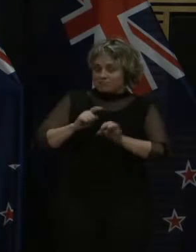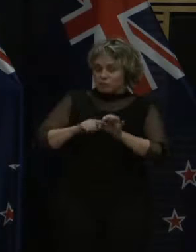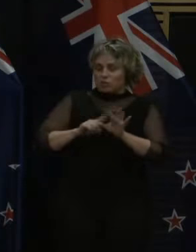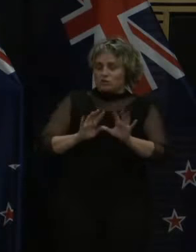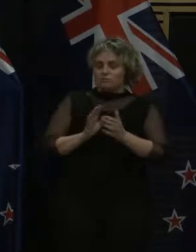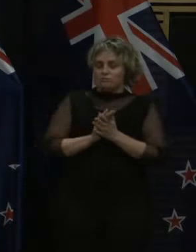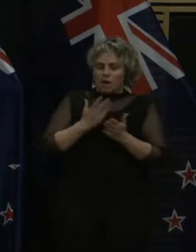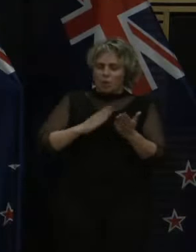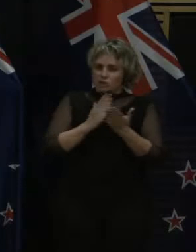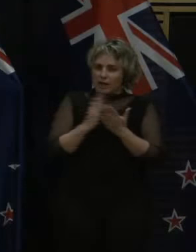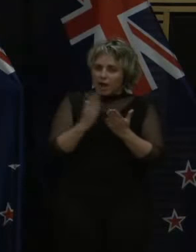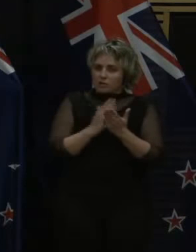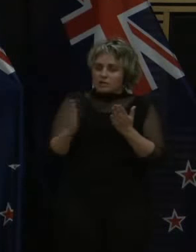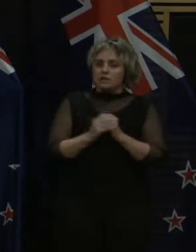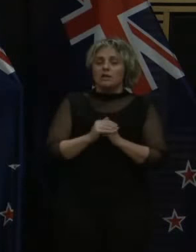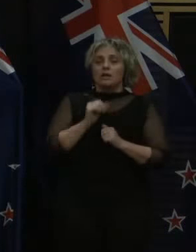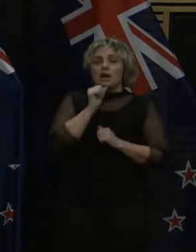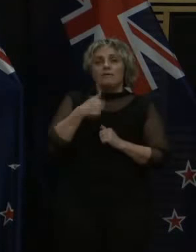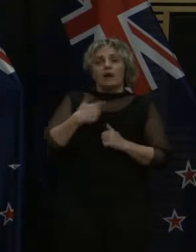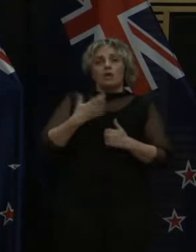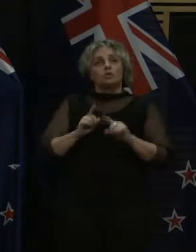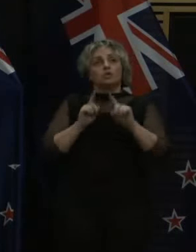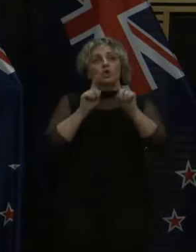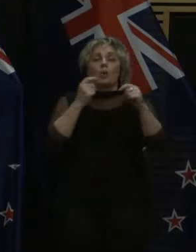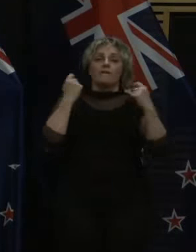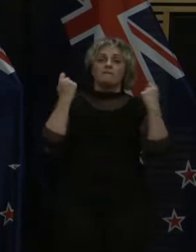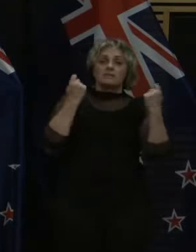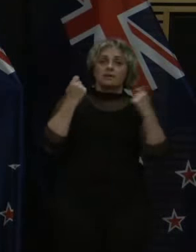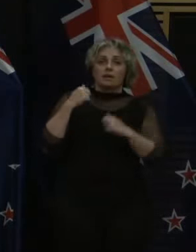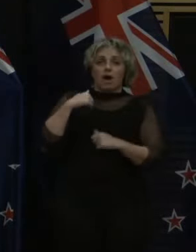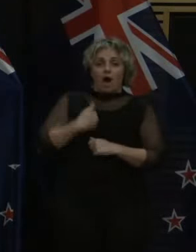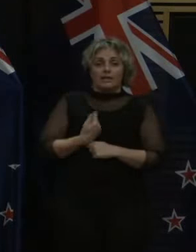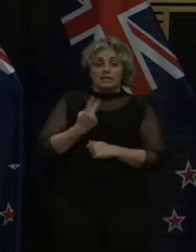then we'll finish without and